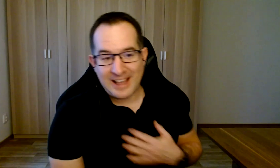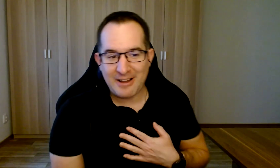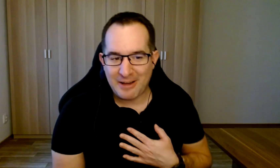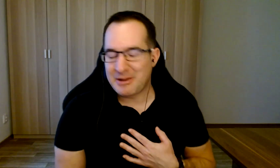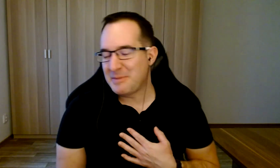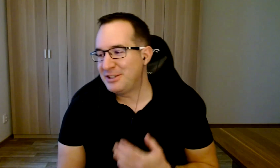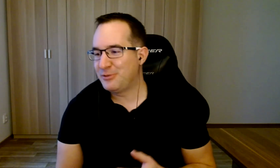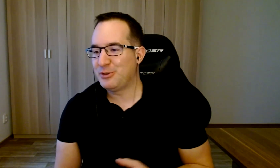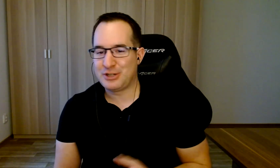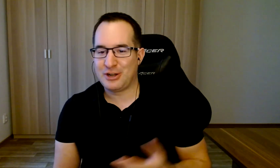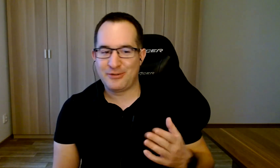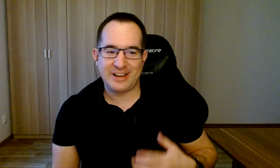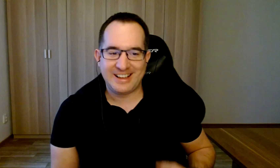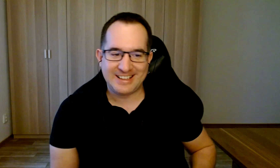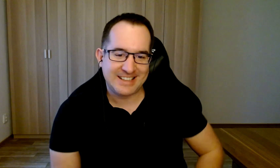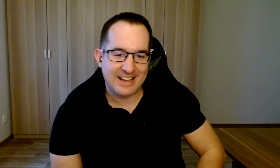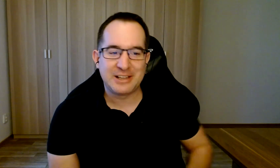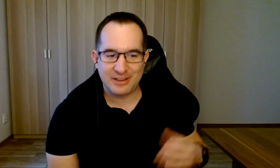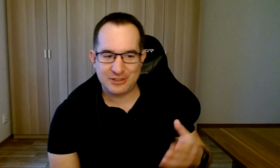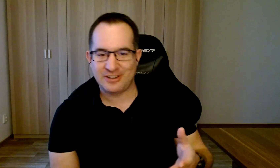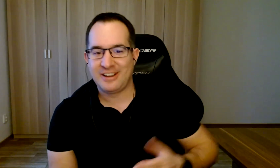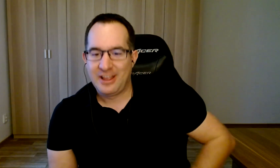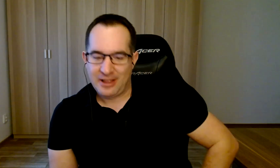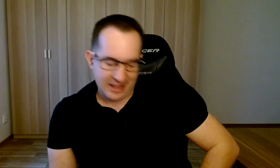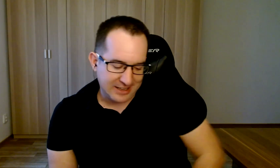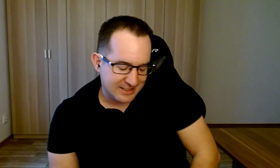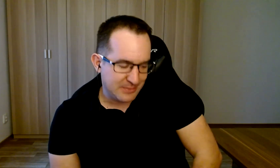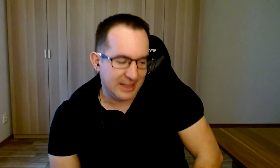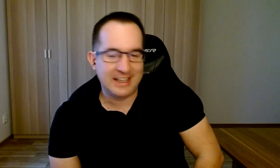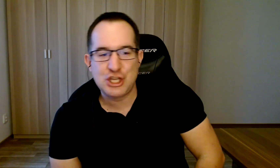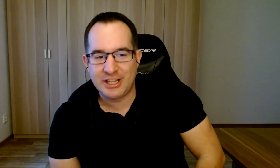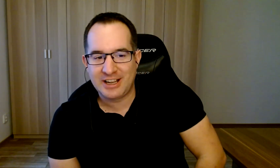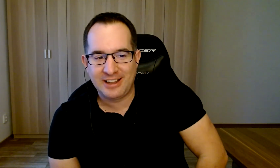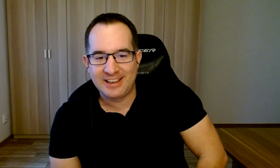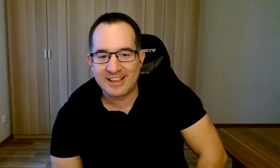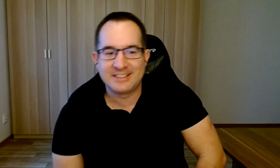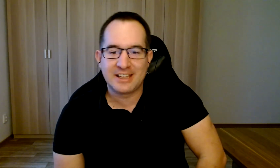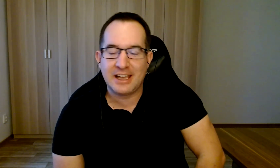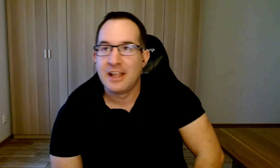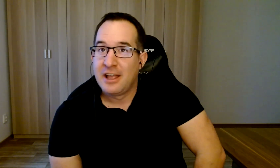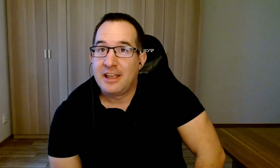How will you imagine the future of sign language or accessibility in the next decade?